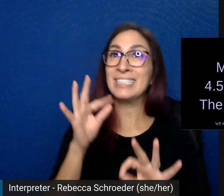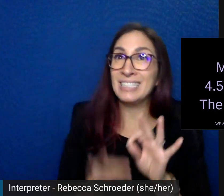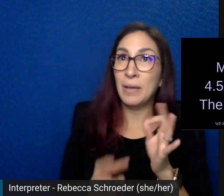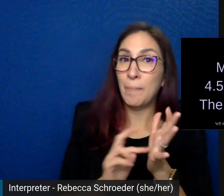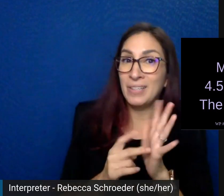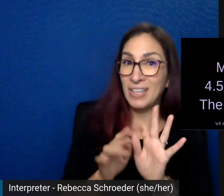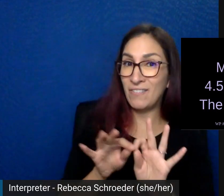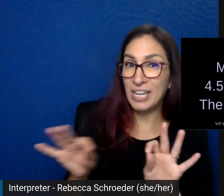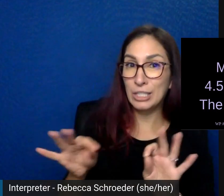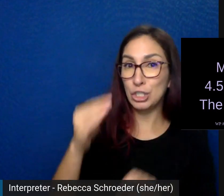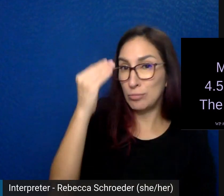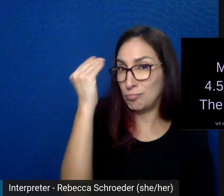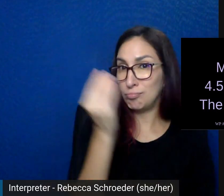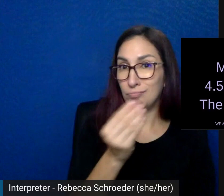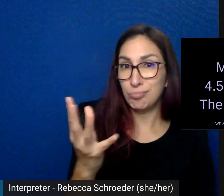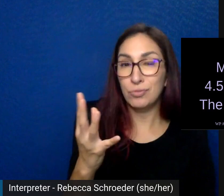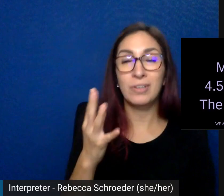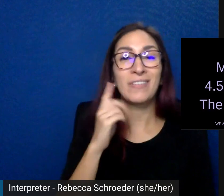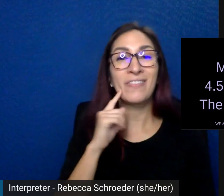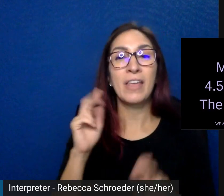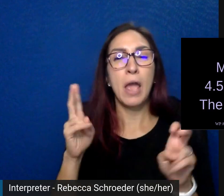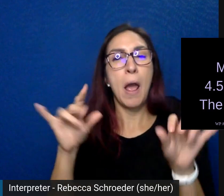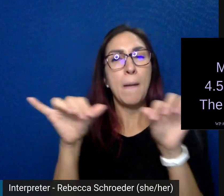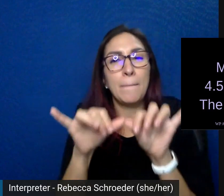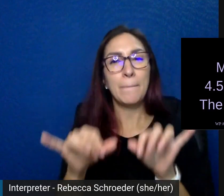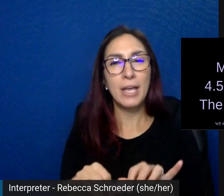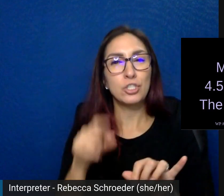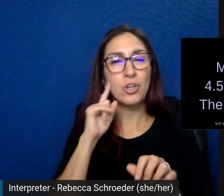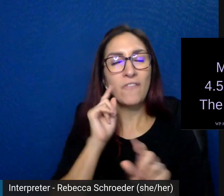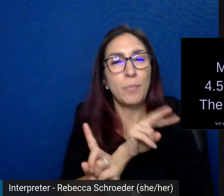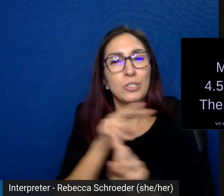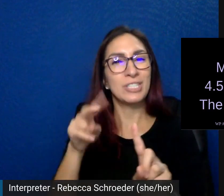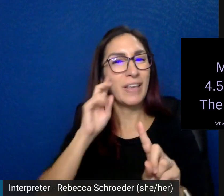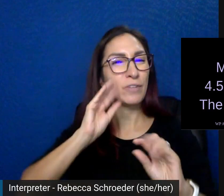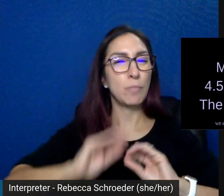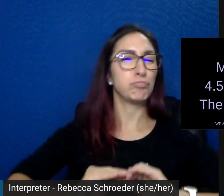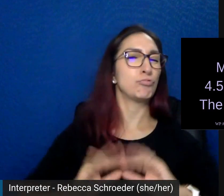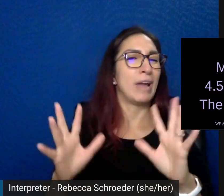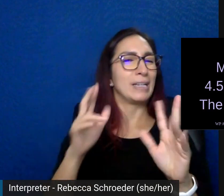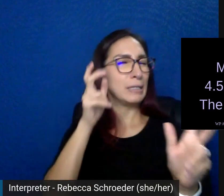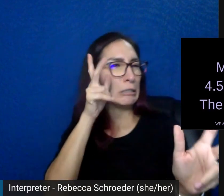of the difference if you see a brightness between two colors, end quote.